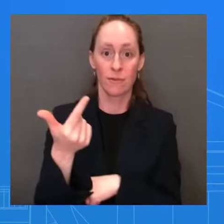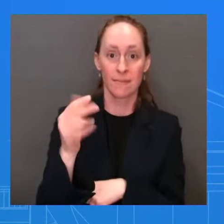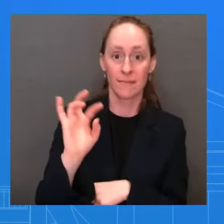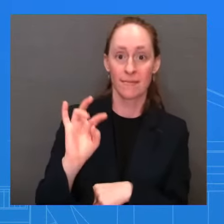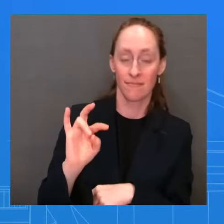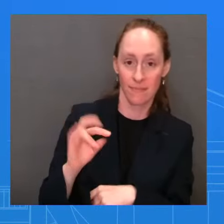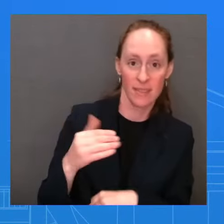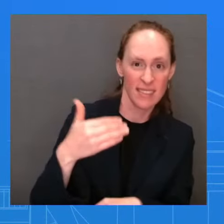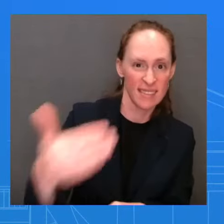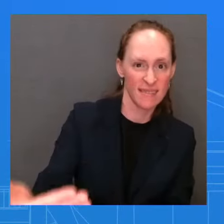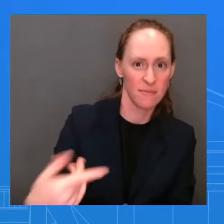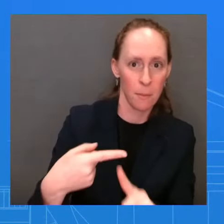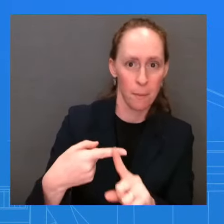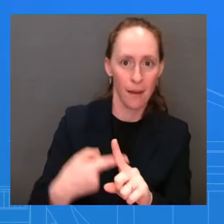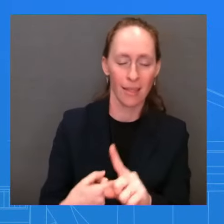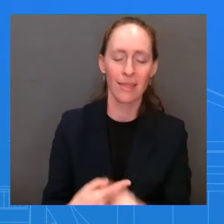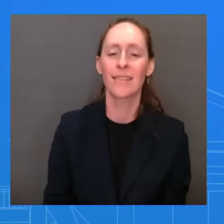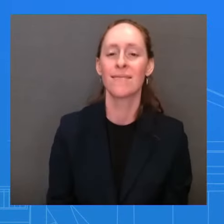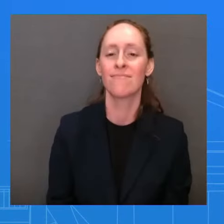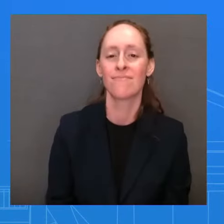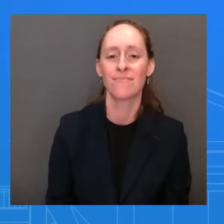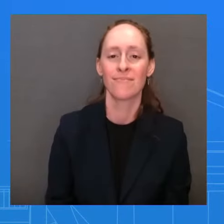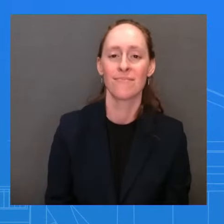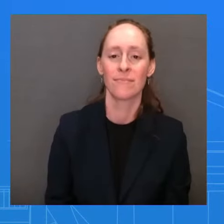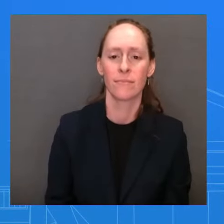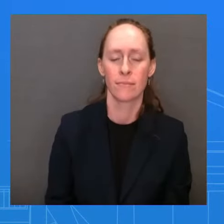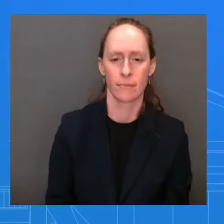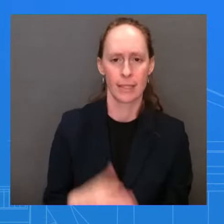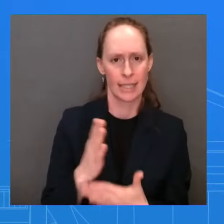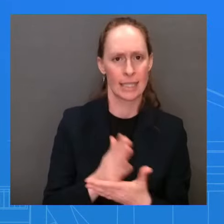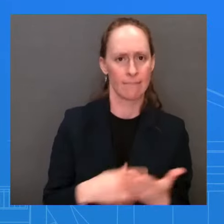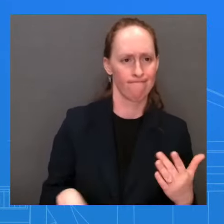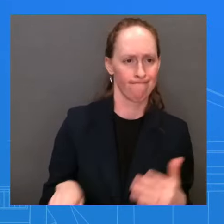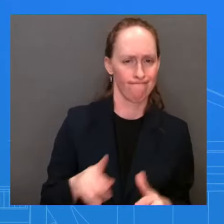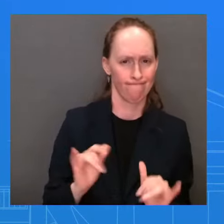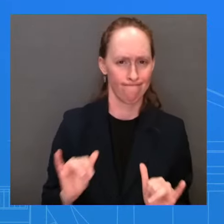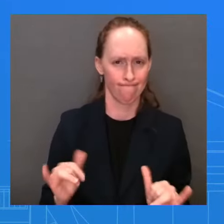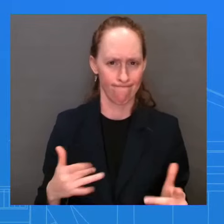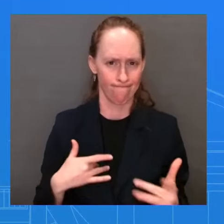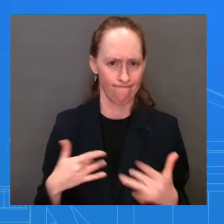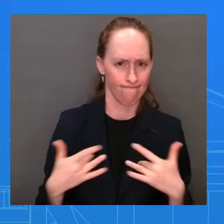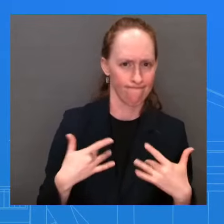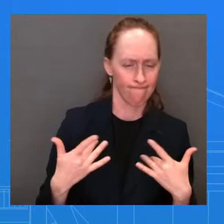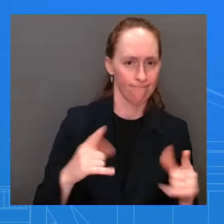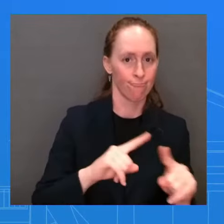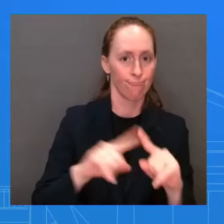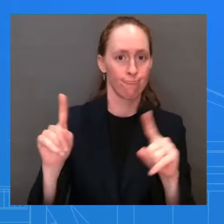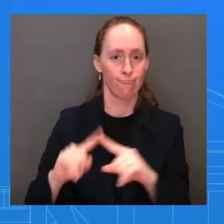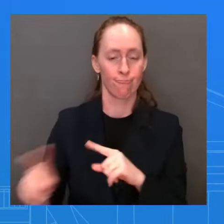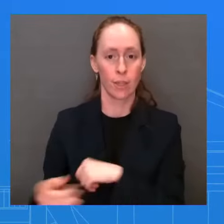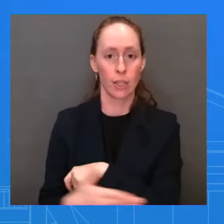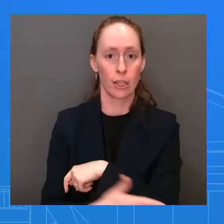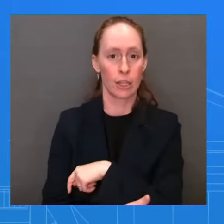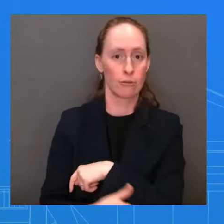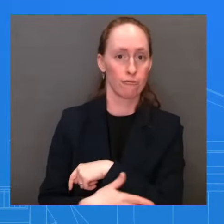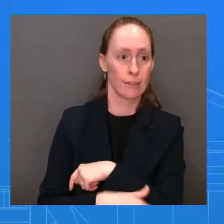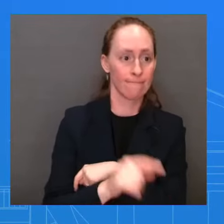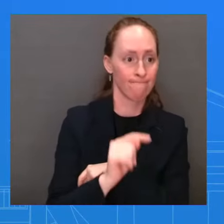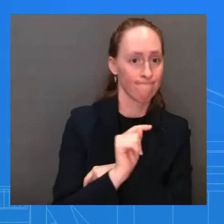There is a grow- -- there is a concern of a growing number of countries that are using -- not using the dollar for transactions